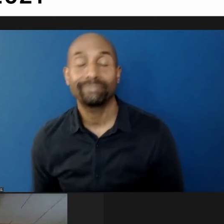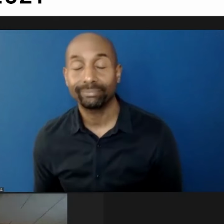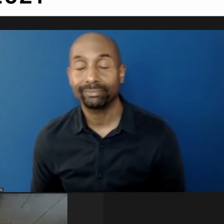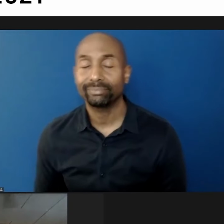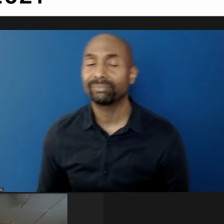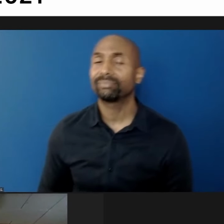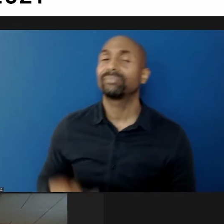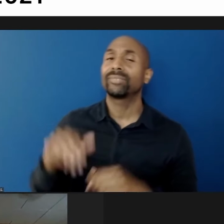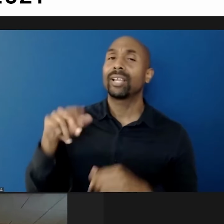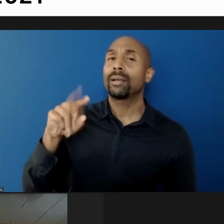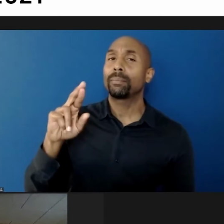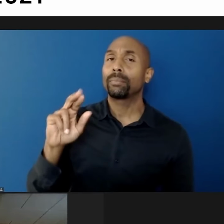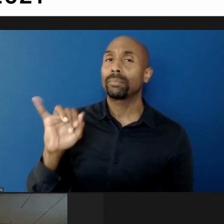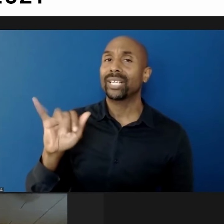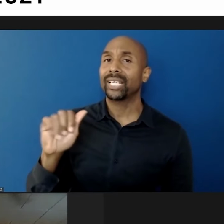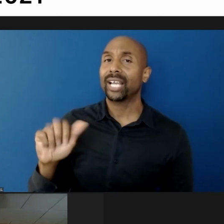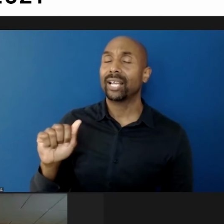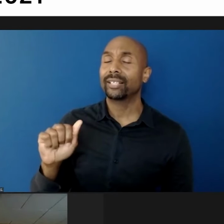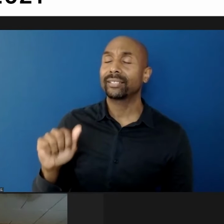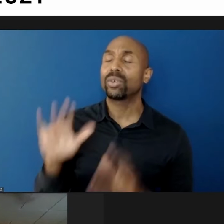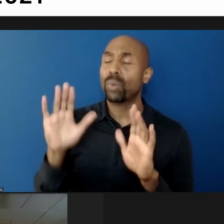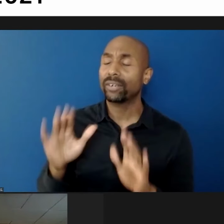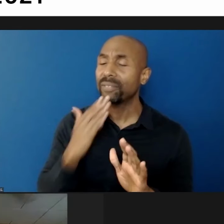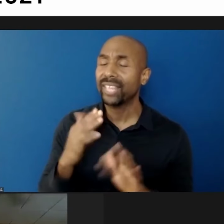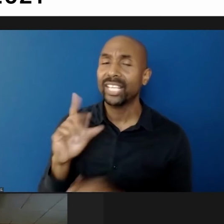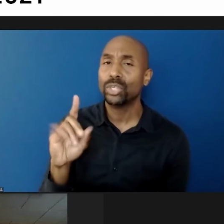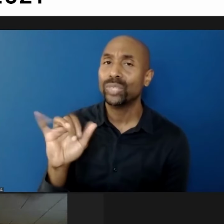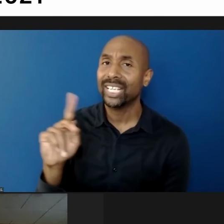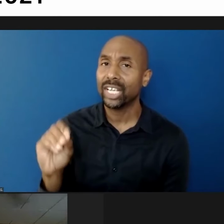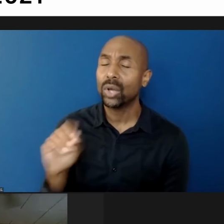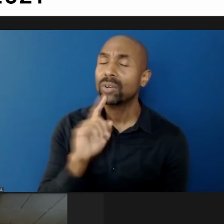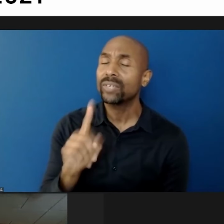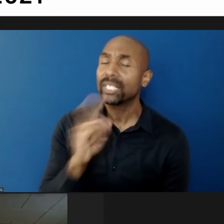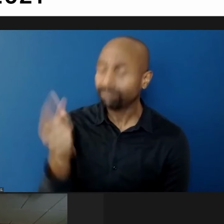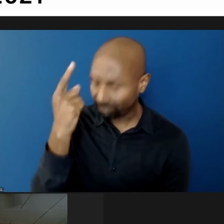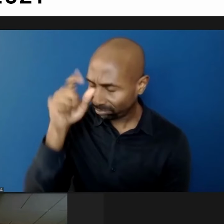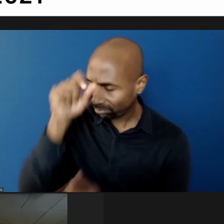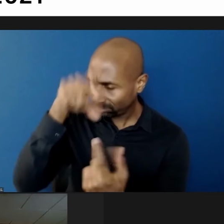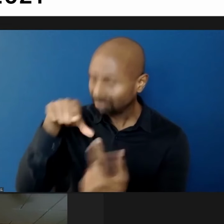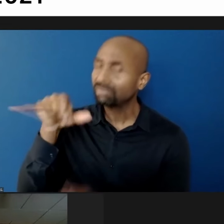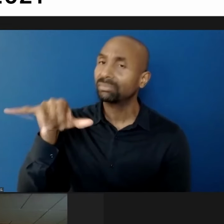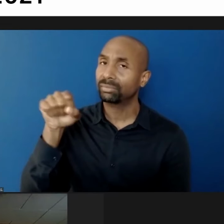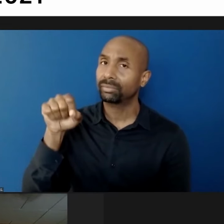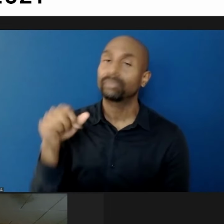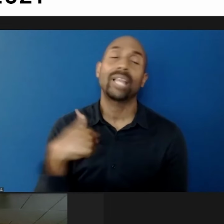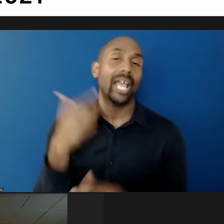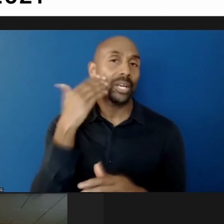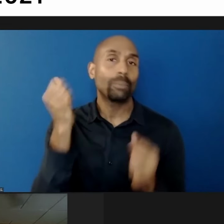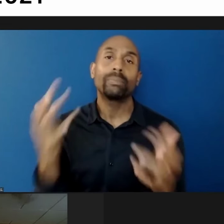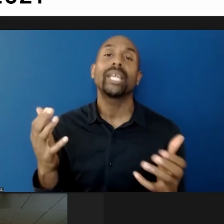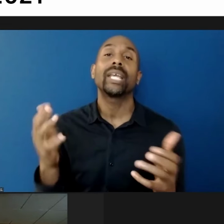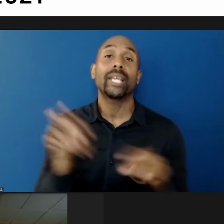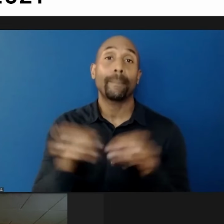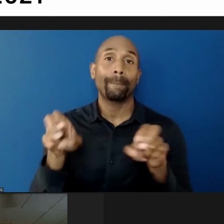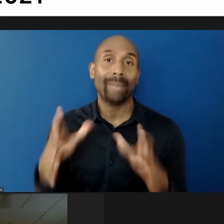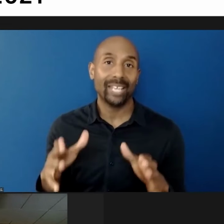resonate with that. I know others both on the panel and in attendance really do as well.